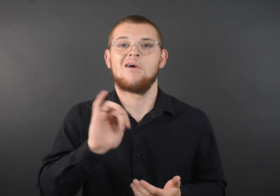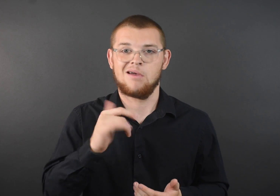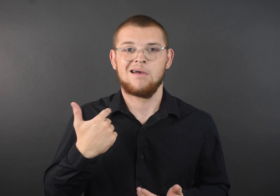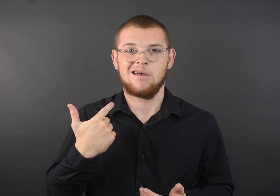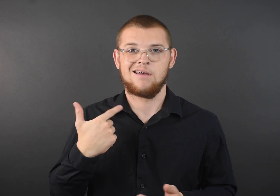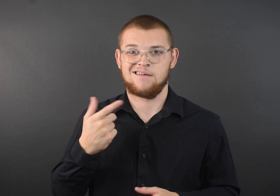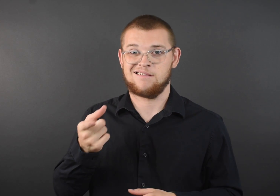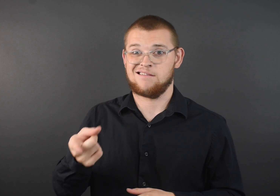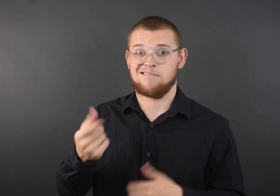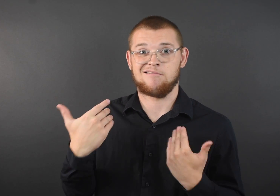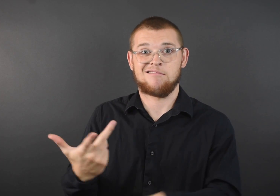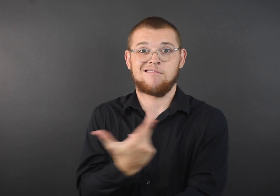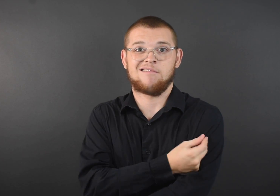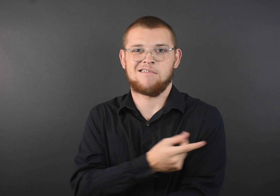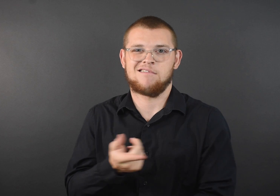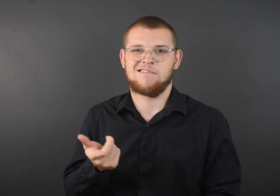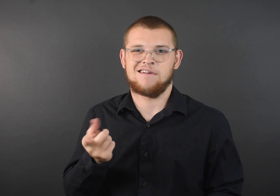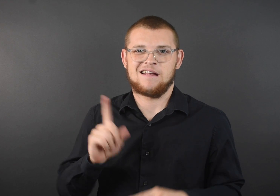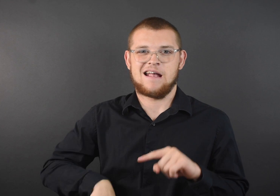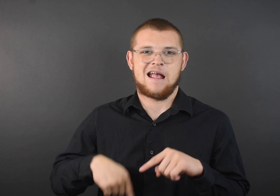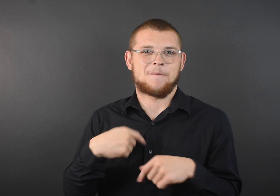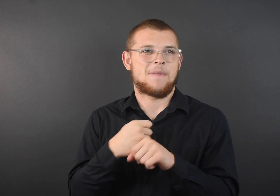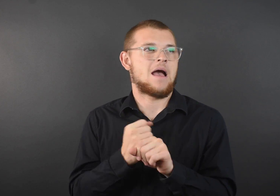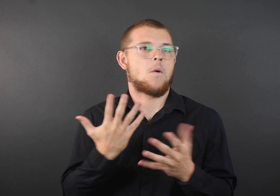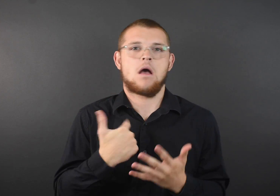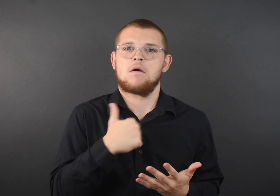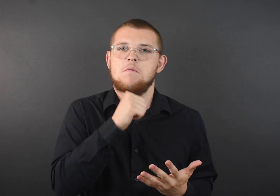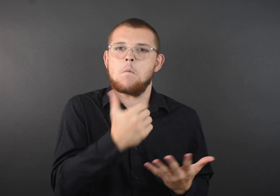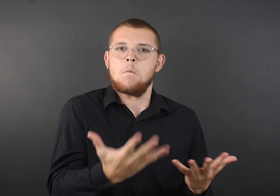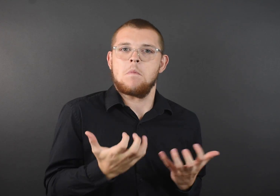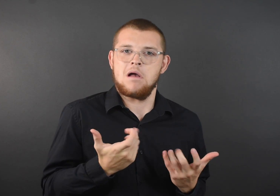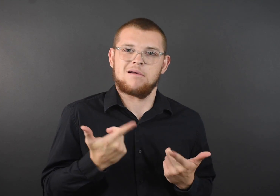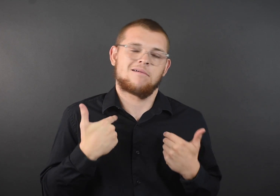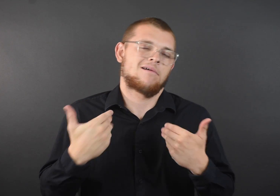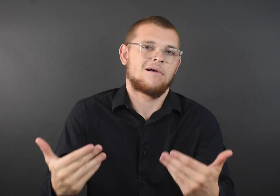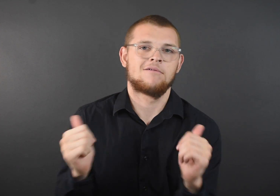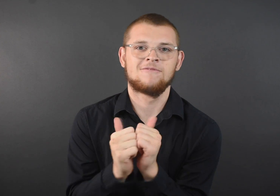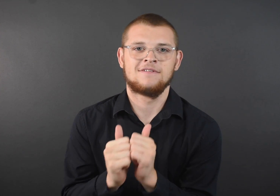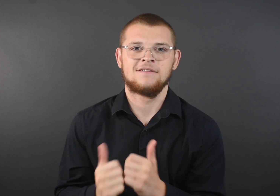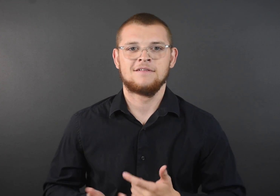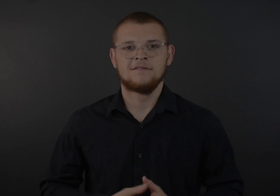referring to his wife. "But," he added, "she can't make me do what I don't want."